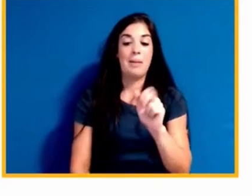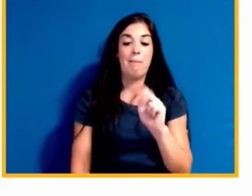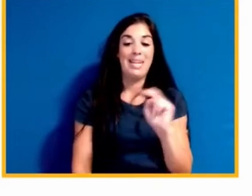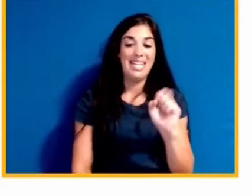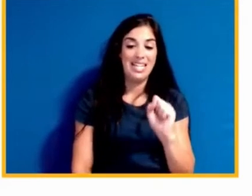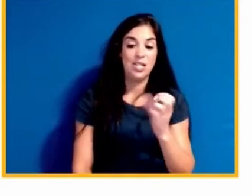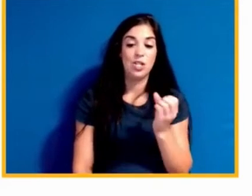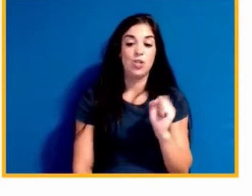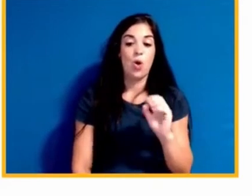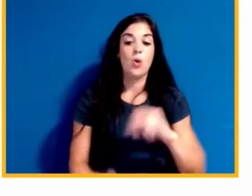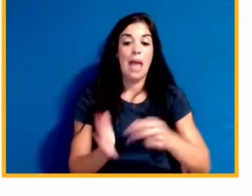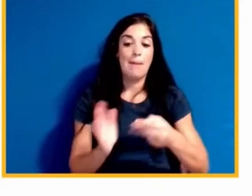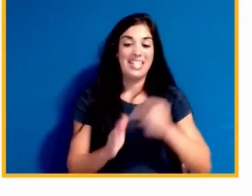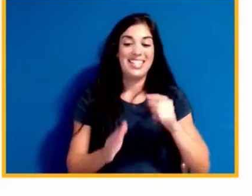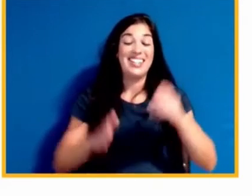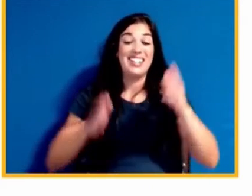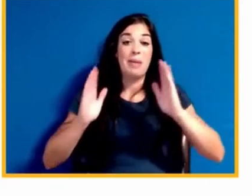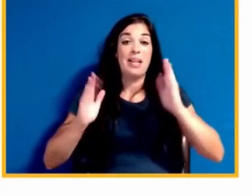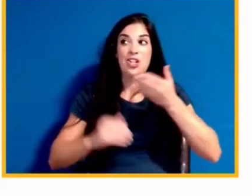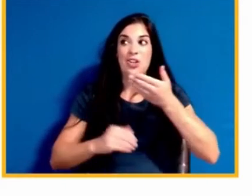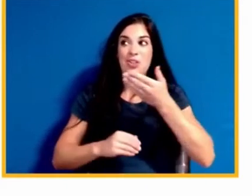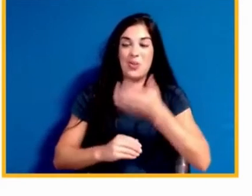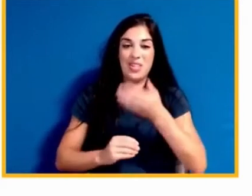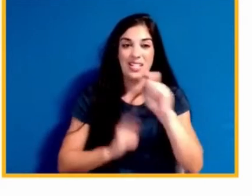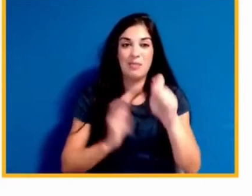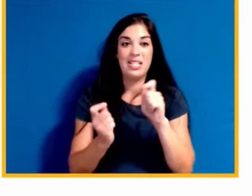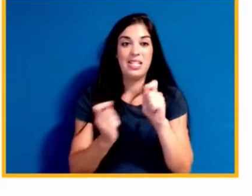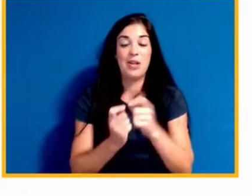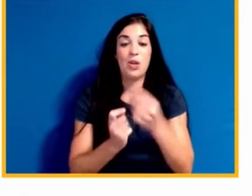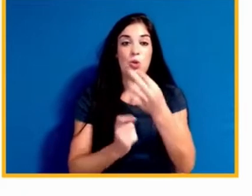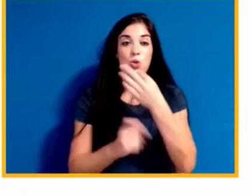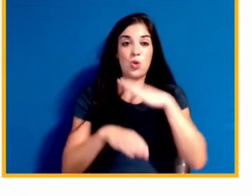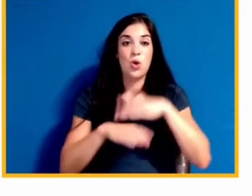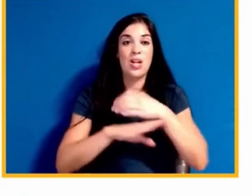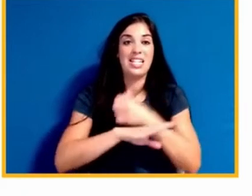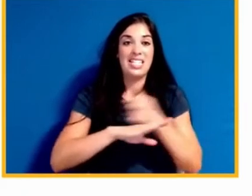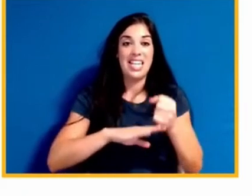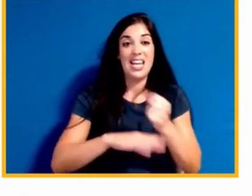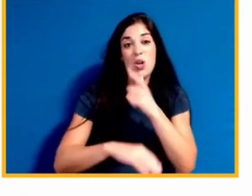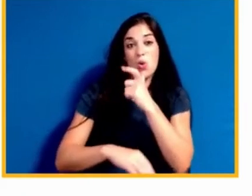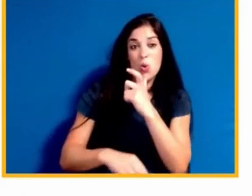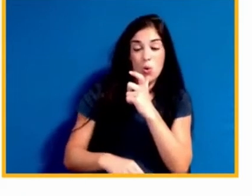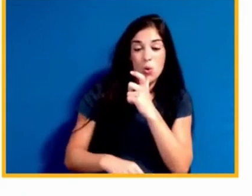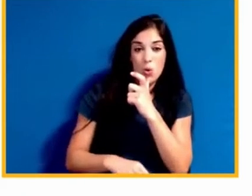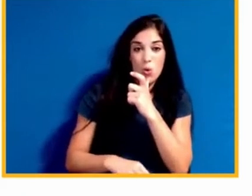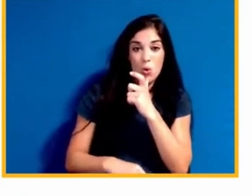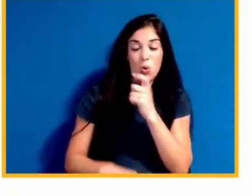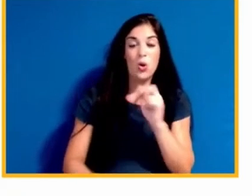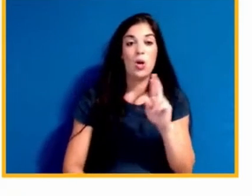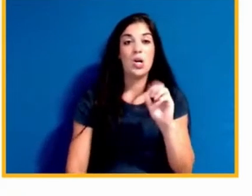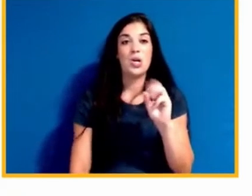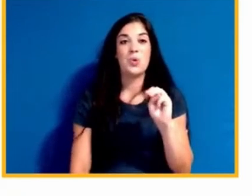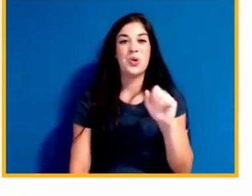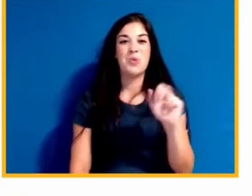pay attention to this one in particular. Because coming to our stage, it's none other than Roman!